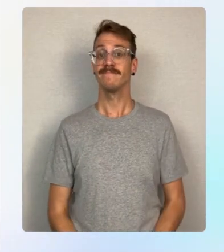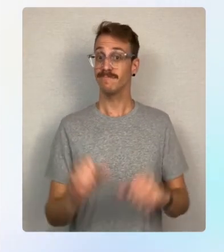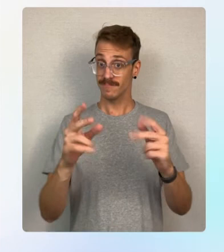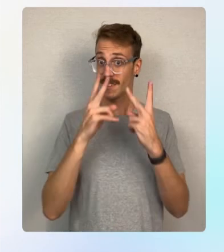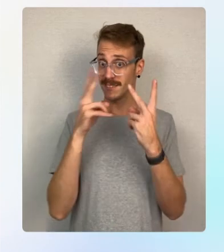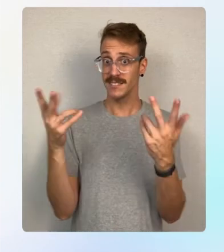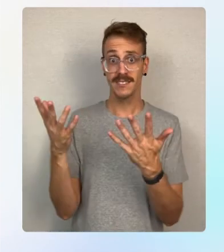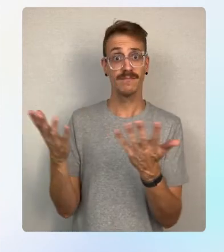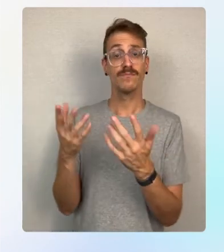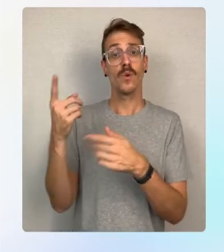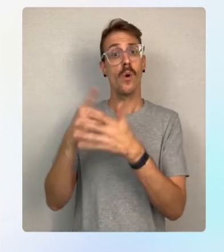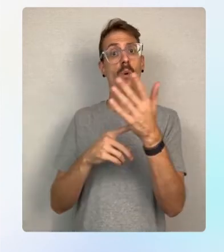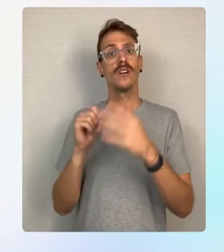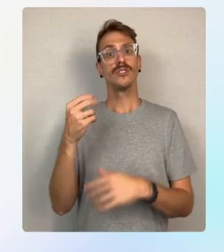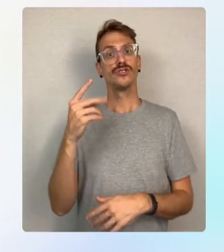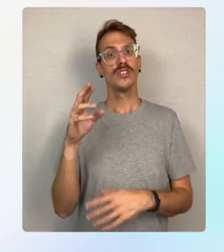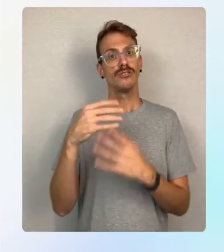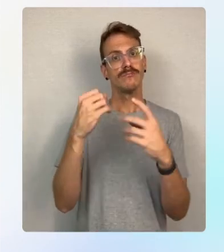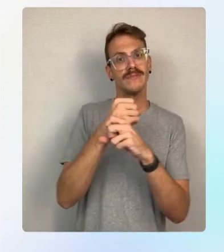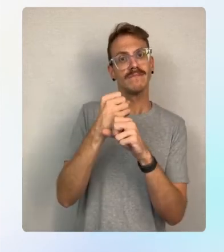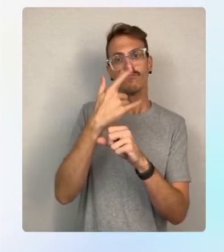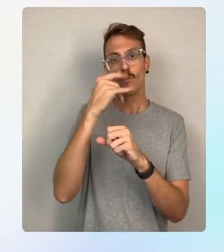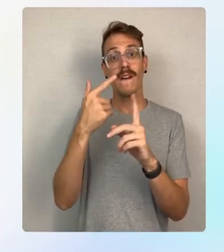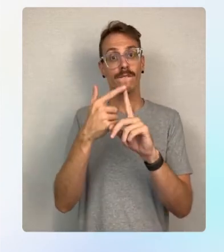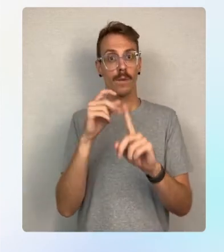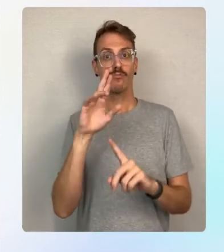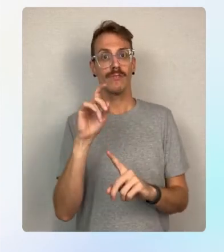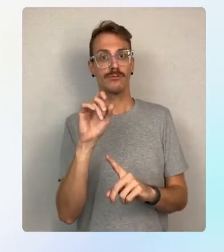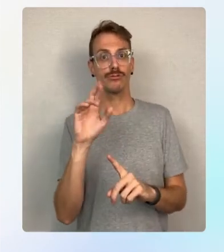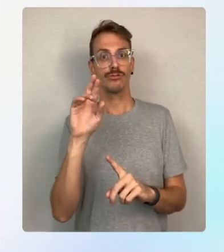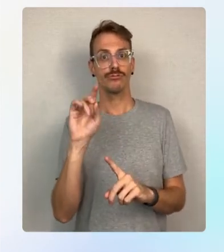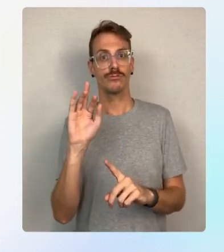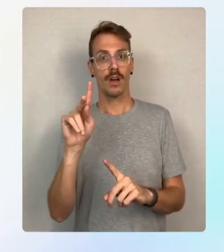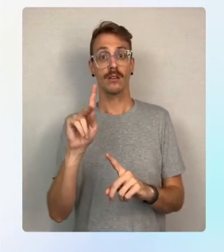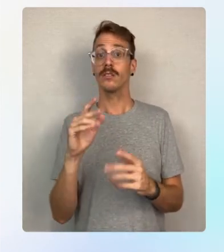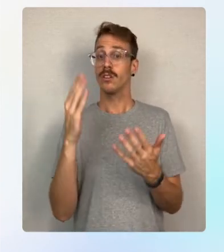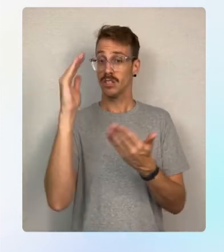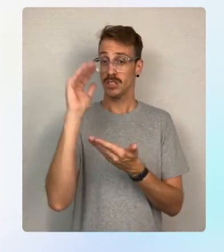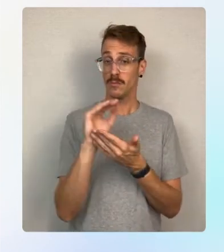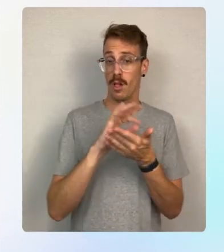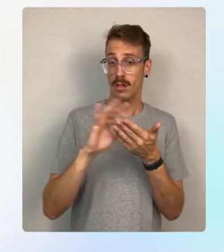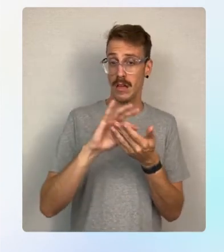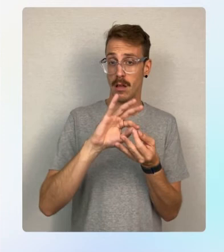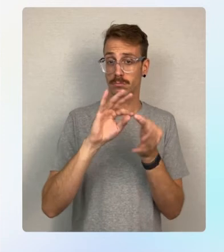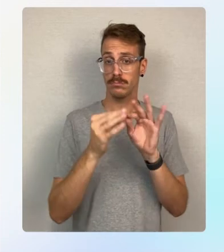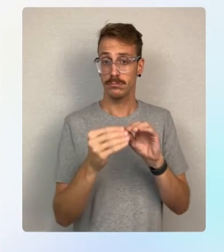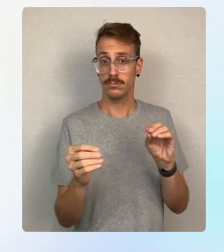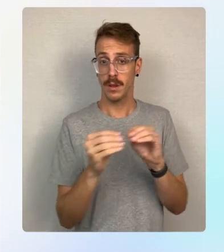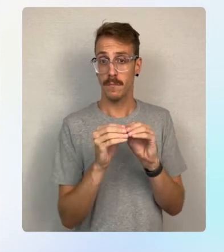We can see here what the shader stats look like from RenderDoc. A smaller count value generally correlates